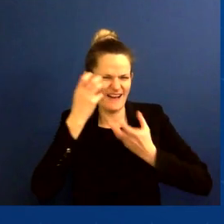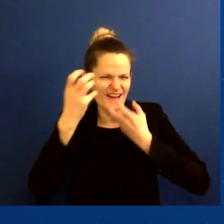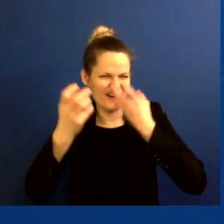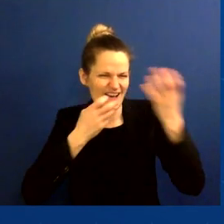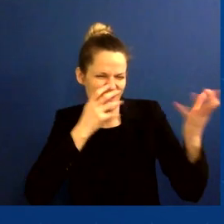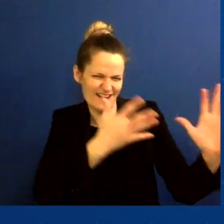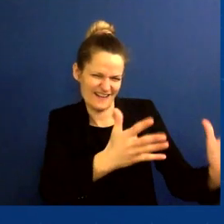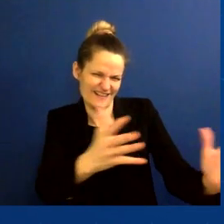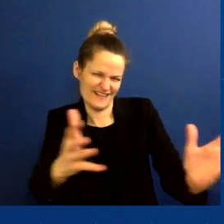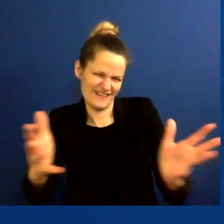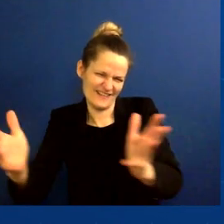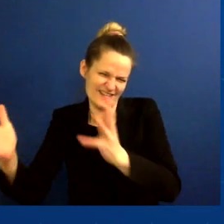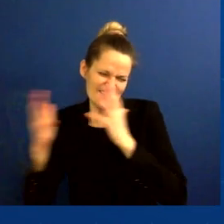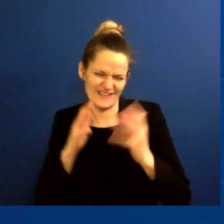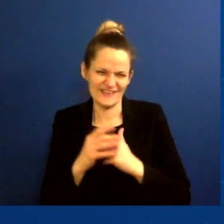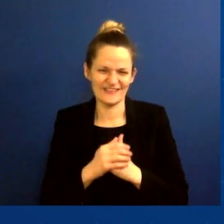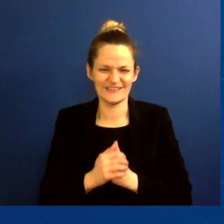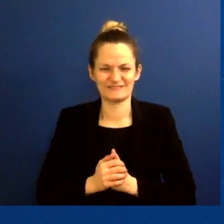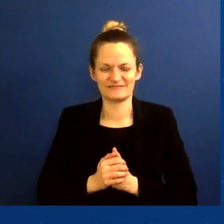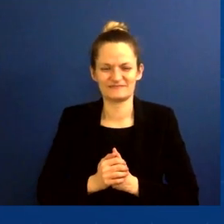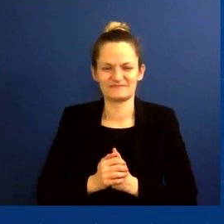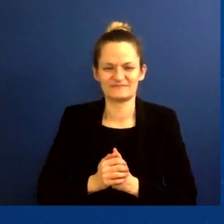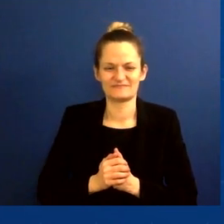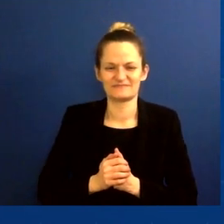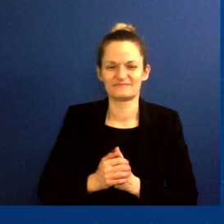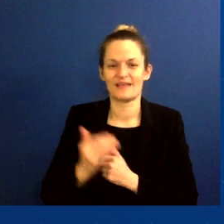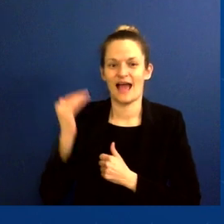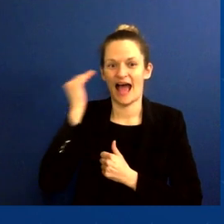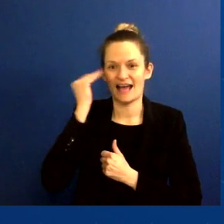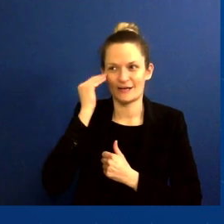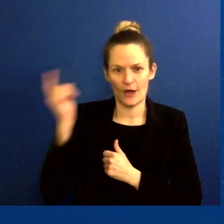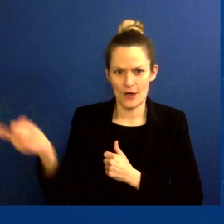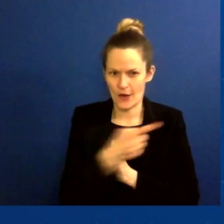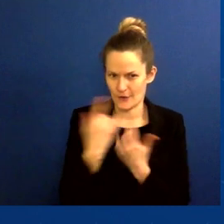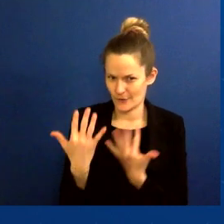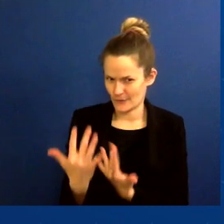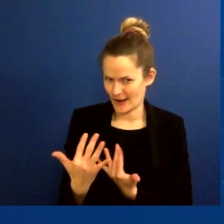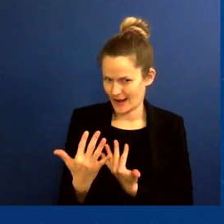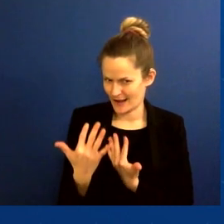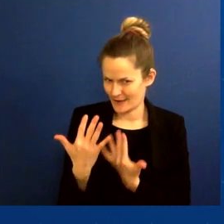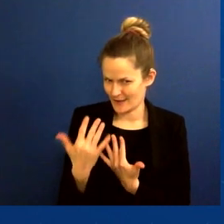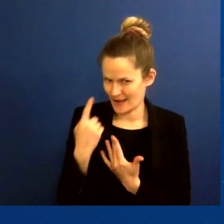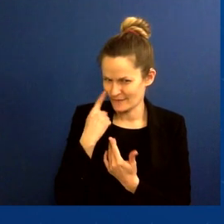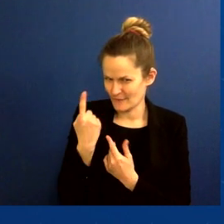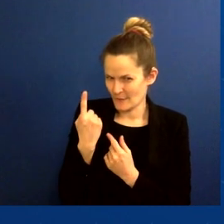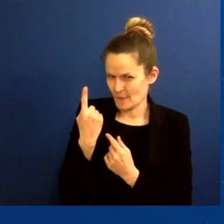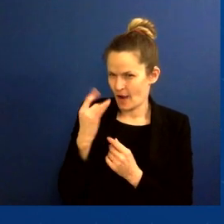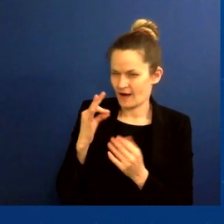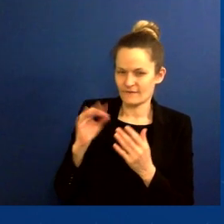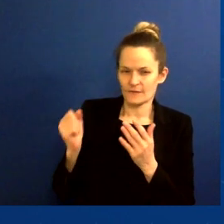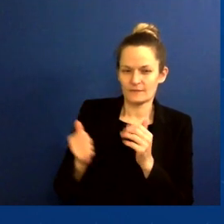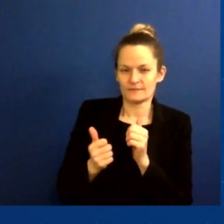And I know we're all waiting to hear in a moment from one of the greatest friends of union labor workers,